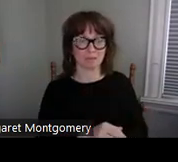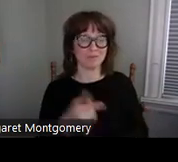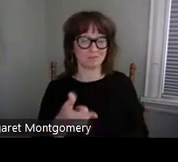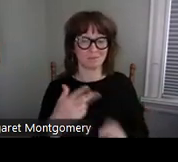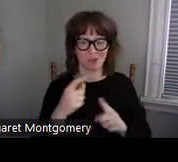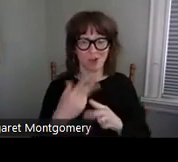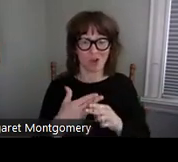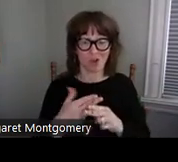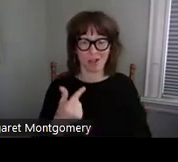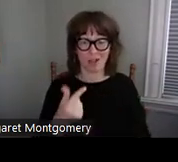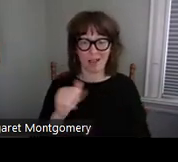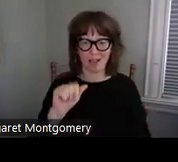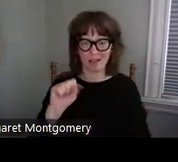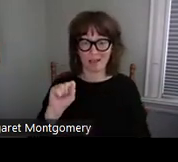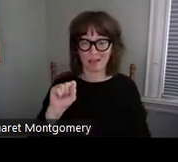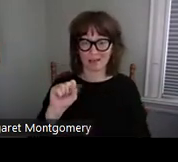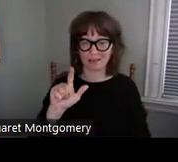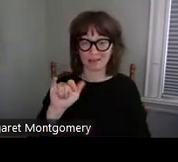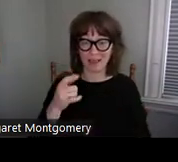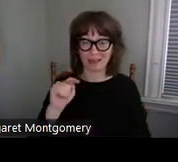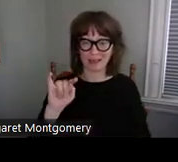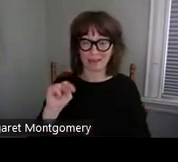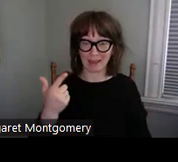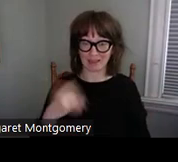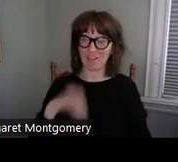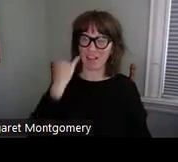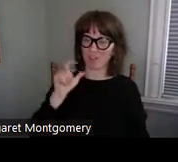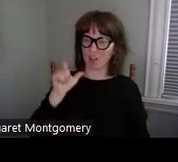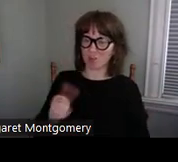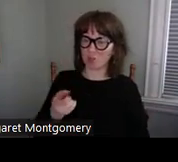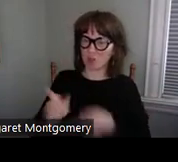demeaning, humiliating or threatening remarks with comments that dismissed the impact of